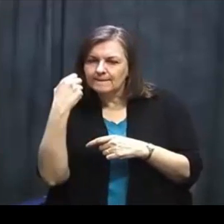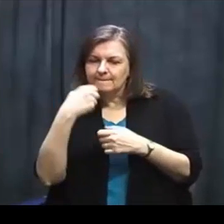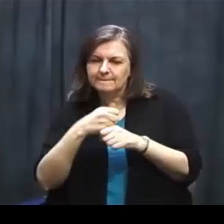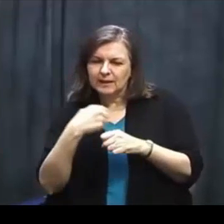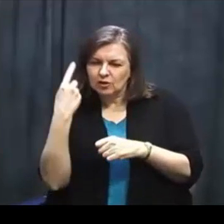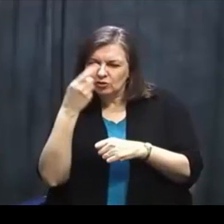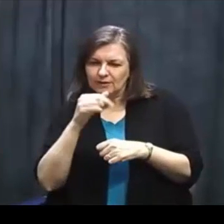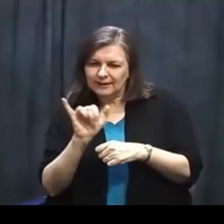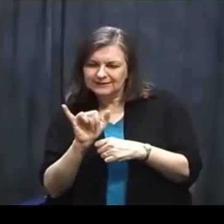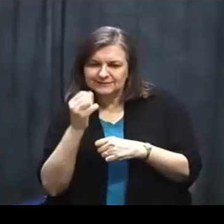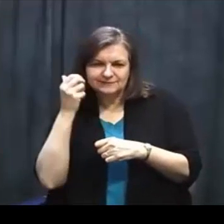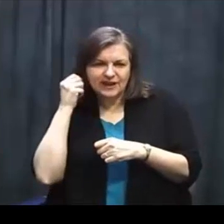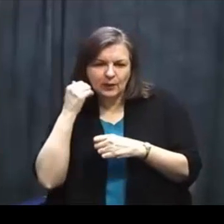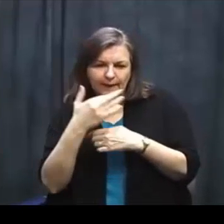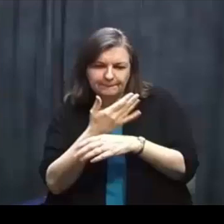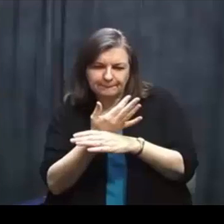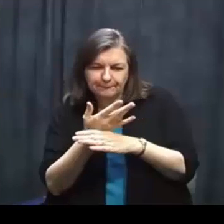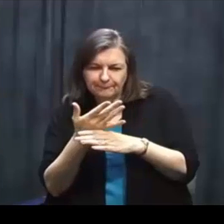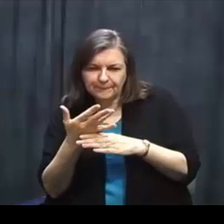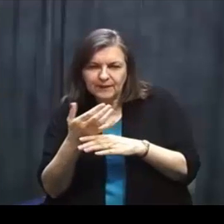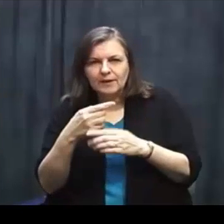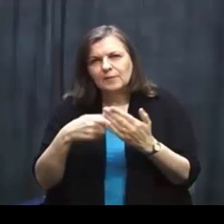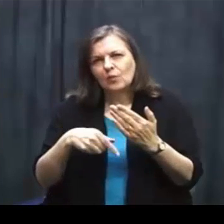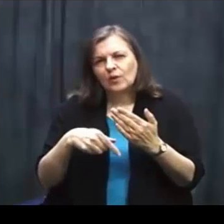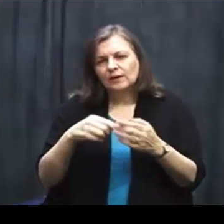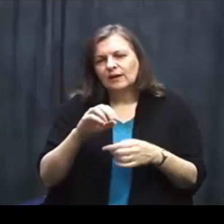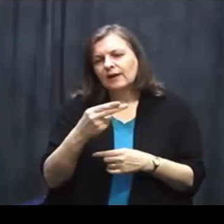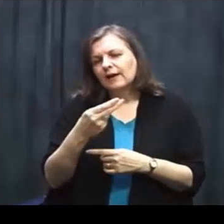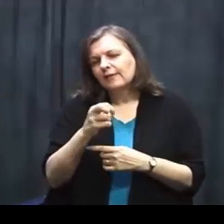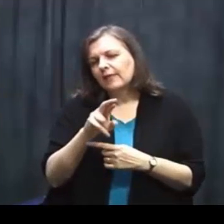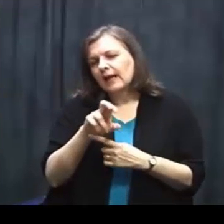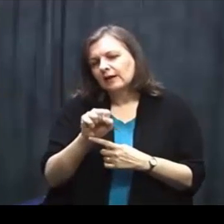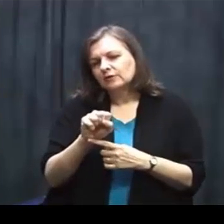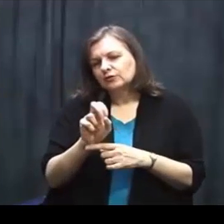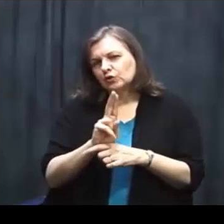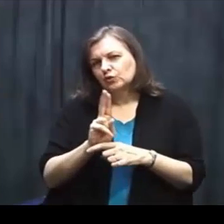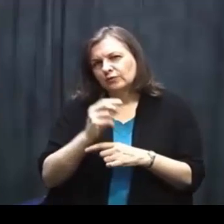but what do you think they would actually be used for??